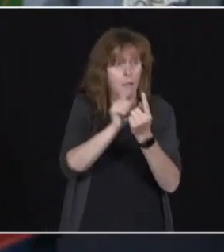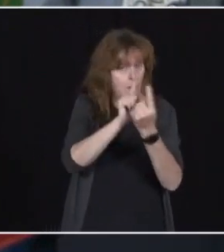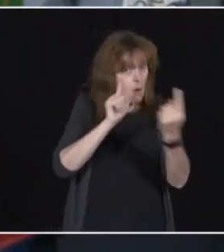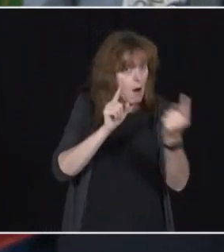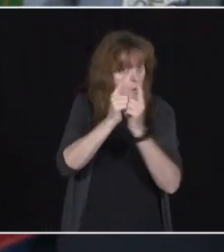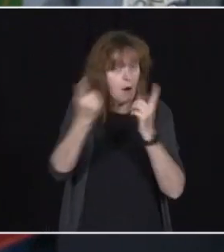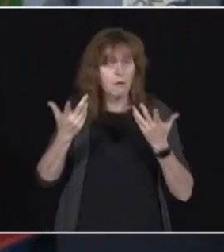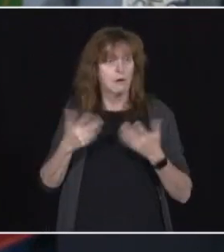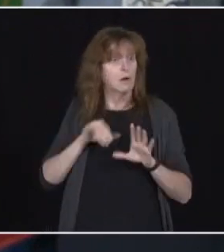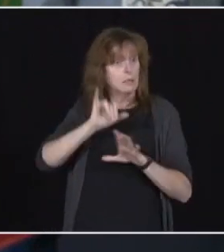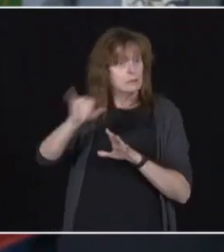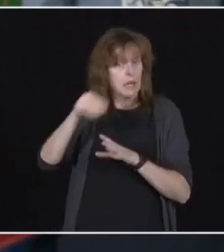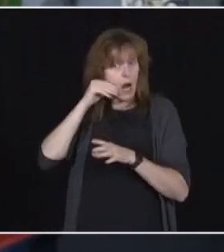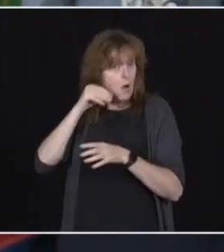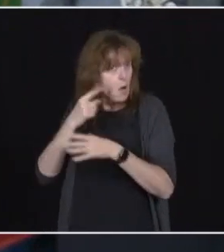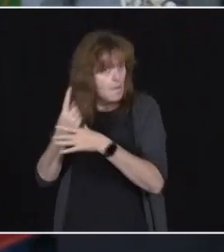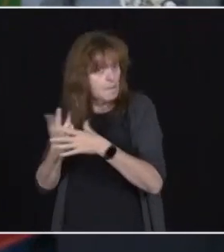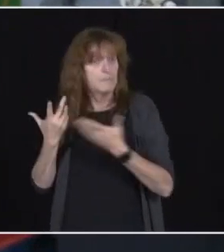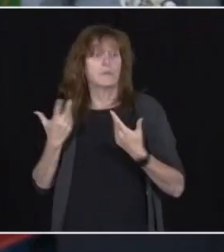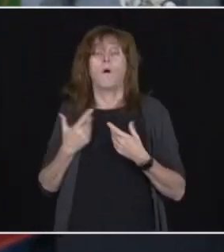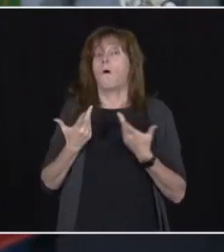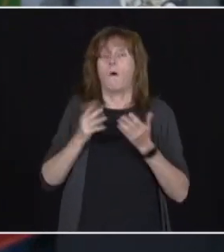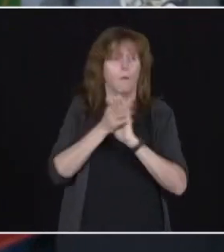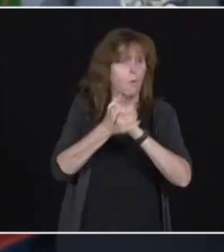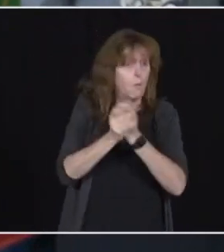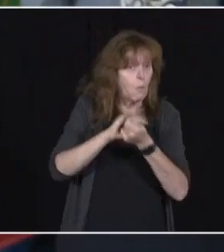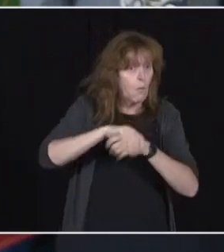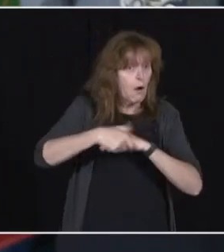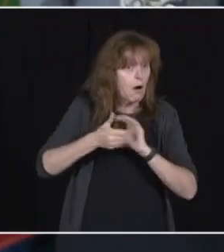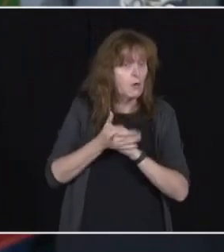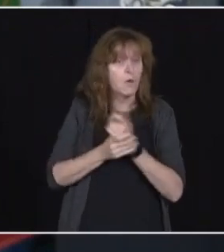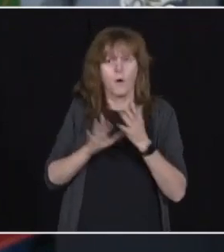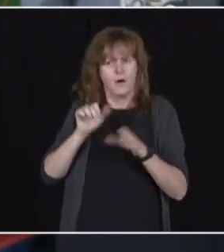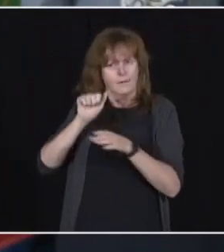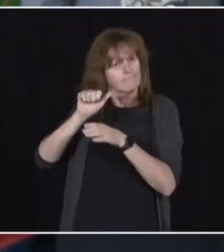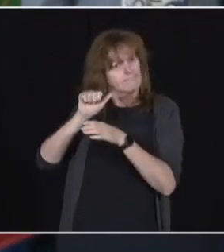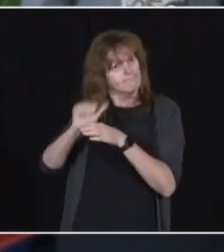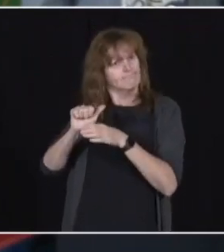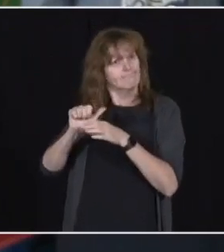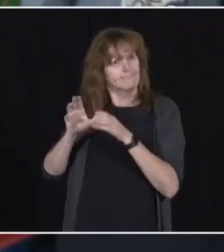towards the stay-at-home. The distancing, the hand hygiene. Now into the social gatherings and into the social circles.